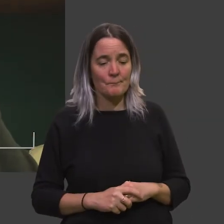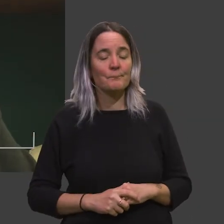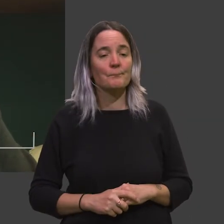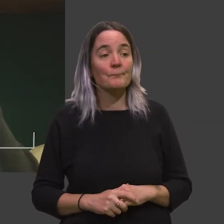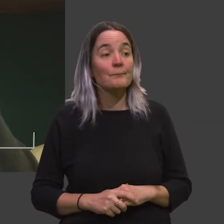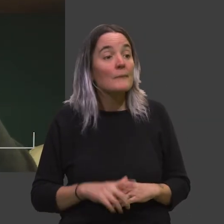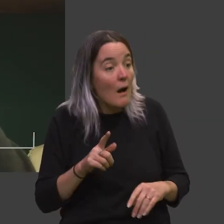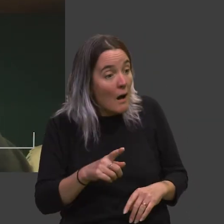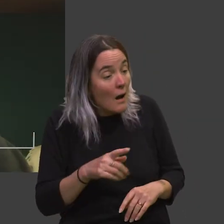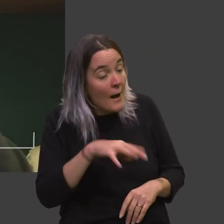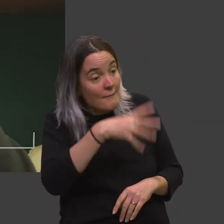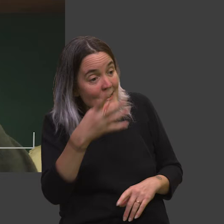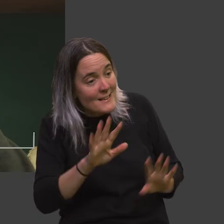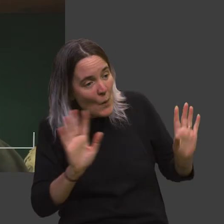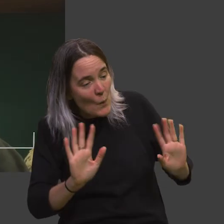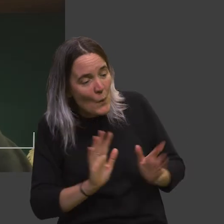Hiya Enfys.